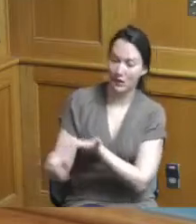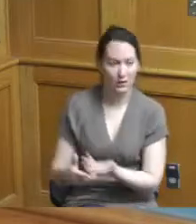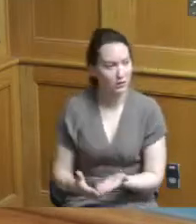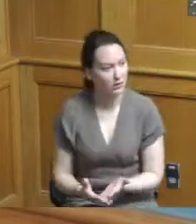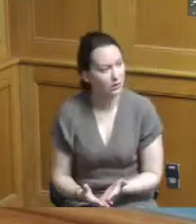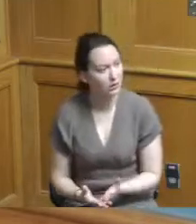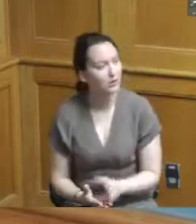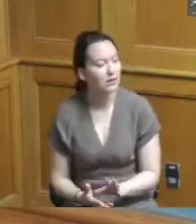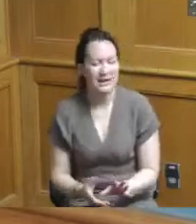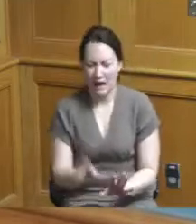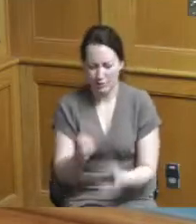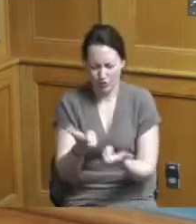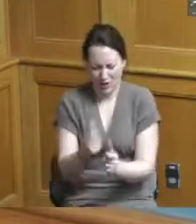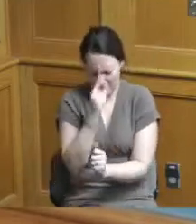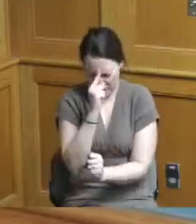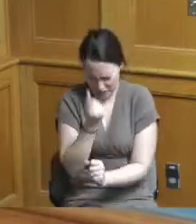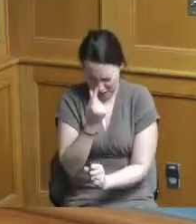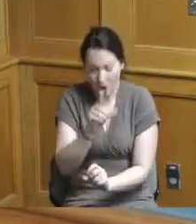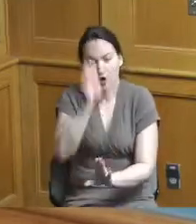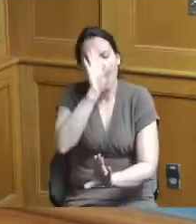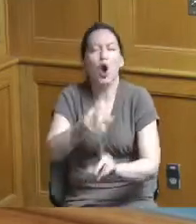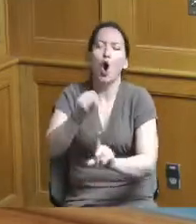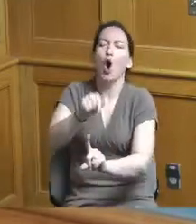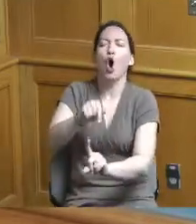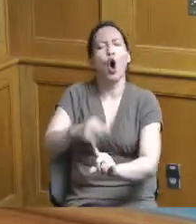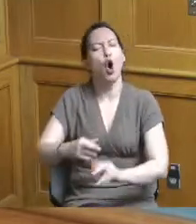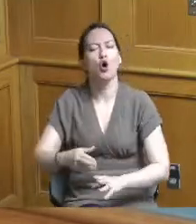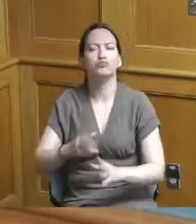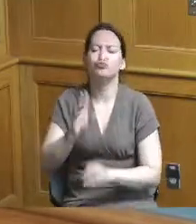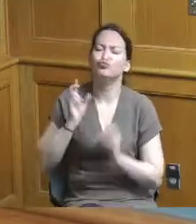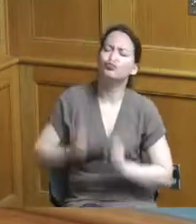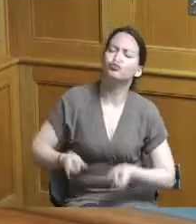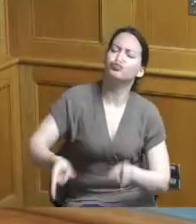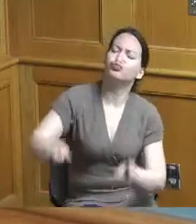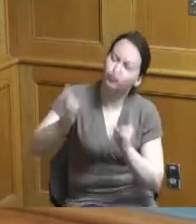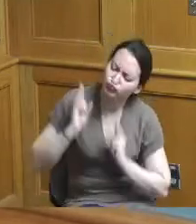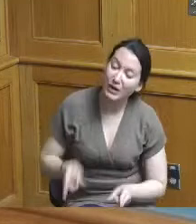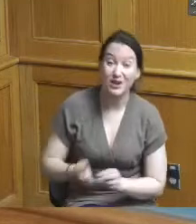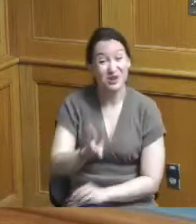hard to get my hands around I know we're saying oh we were in a rush we're trying to get 254